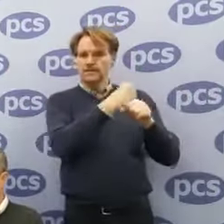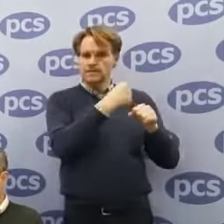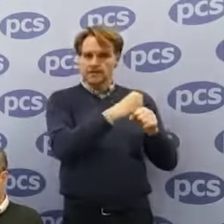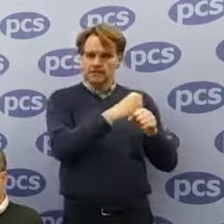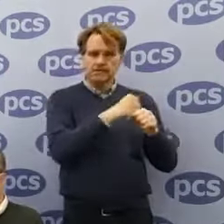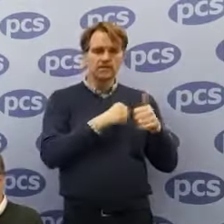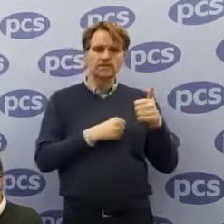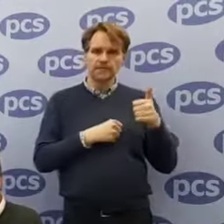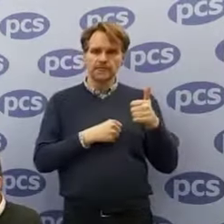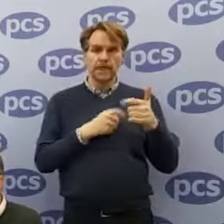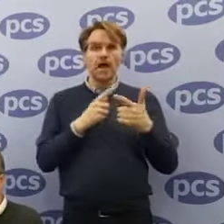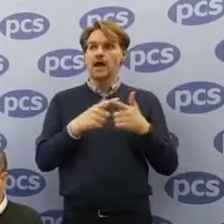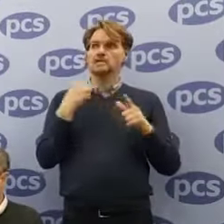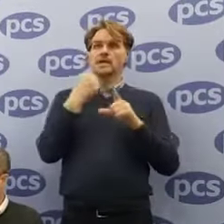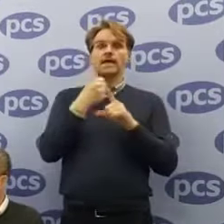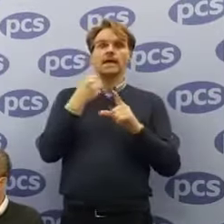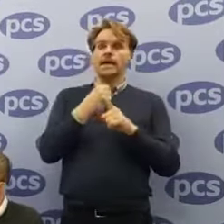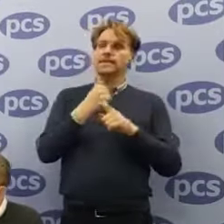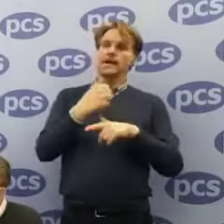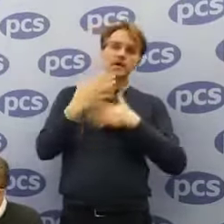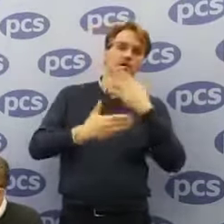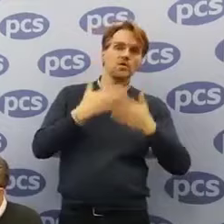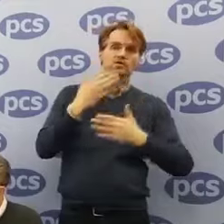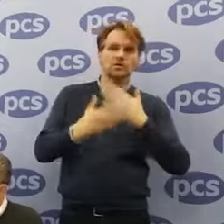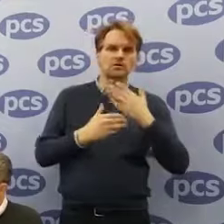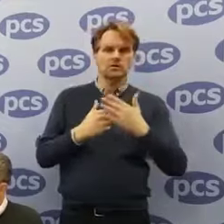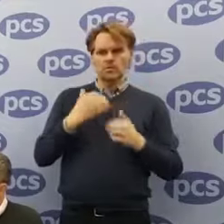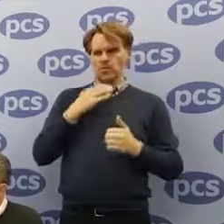campaign goes on I think we would want to see a lot of public